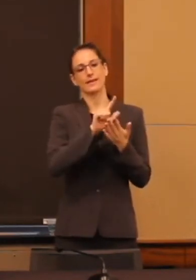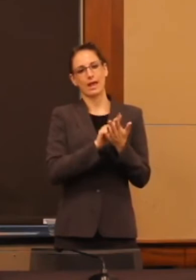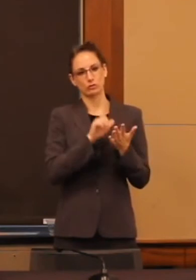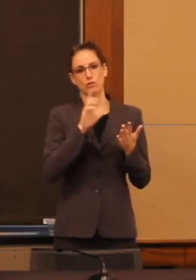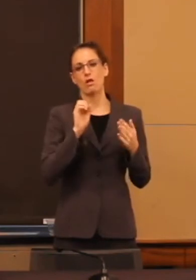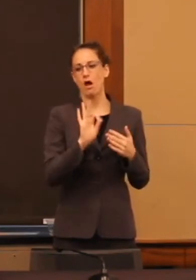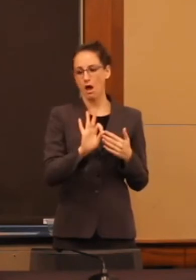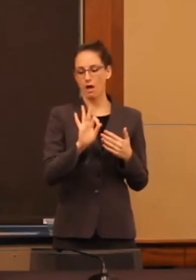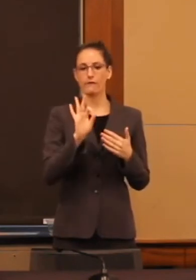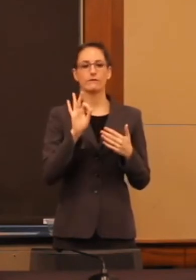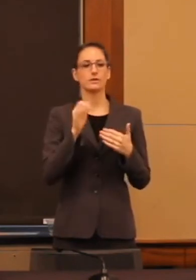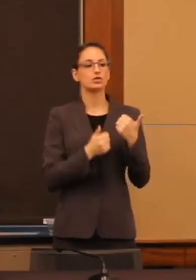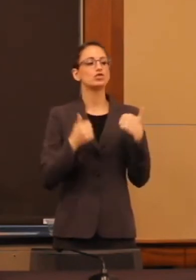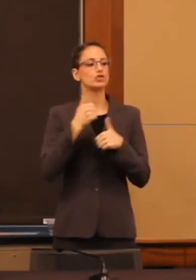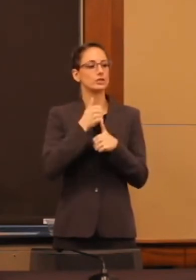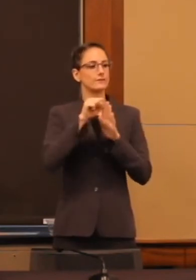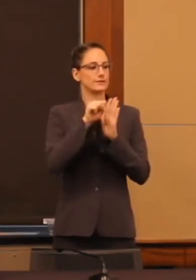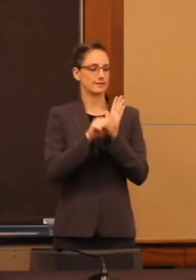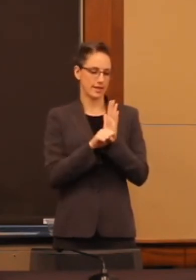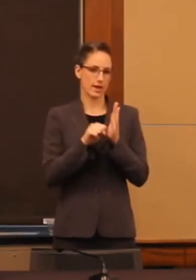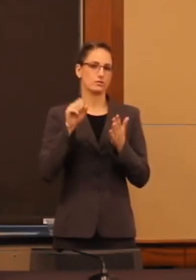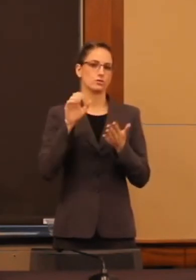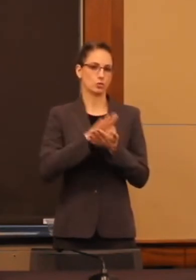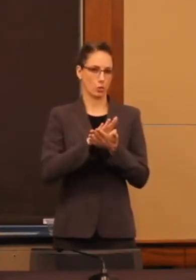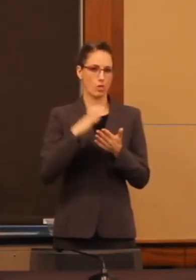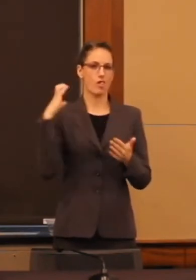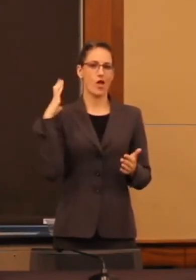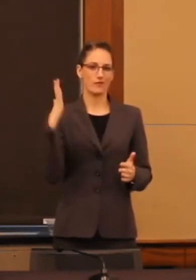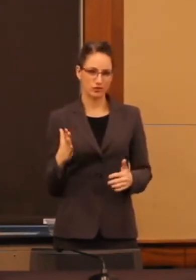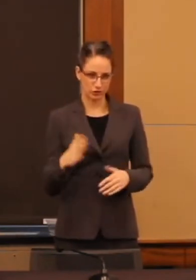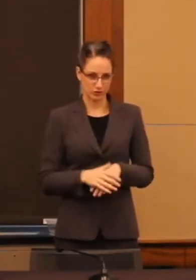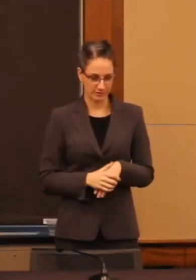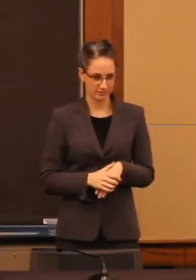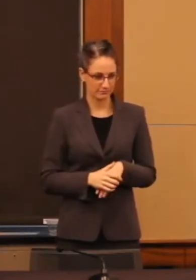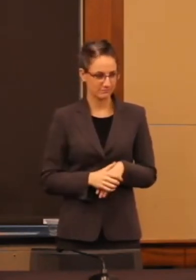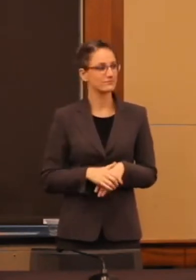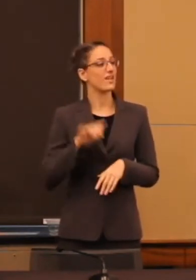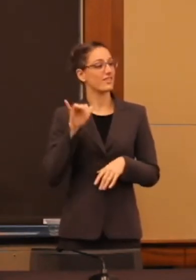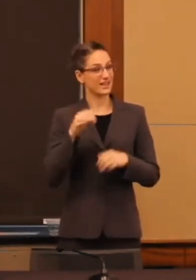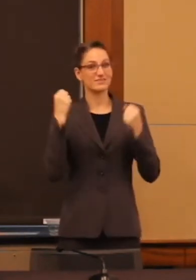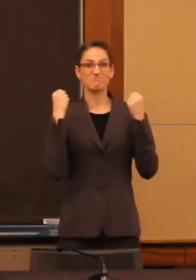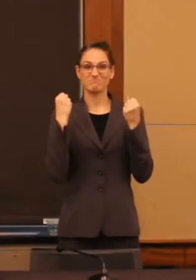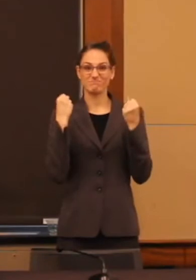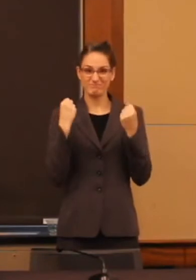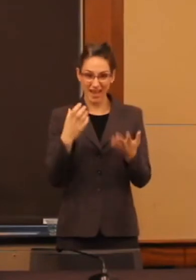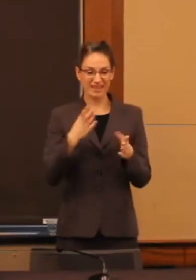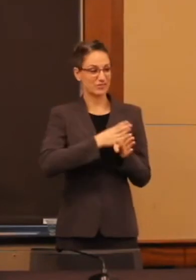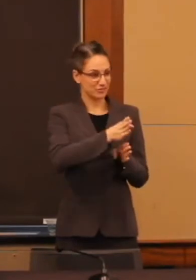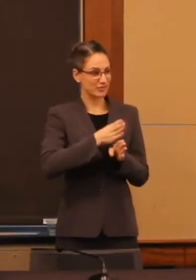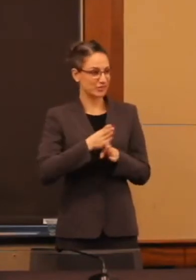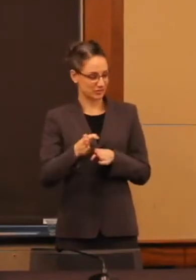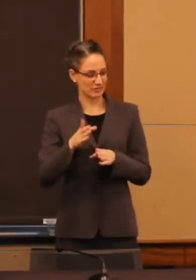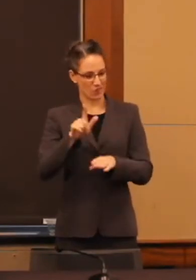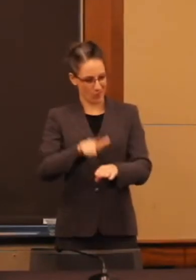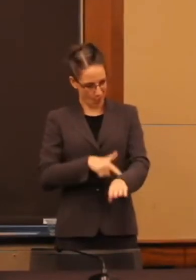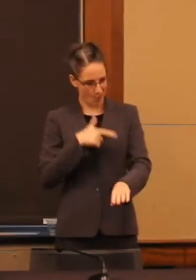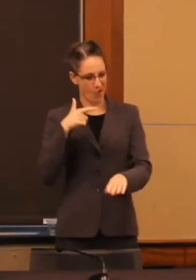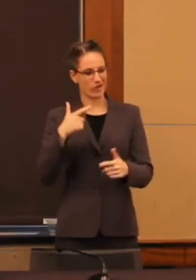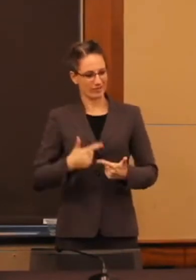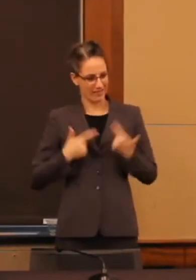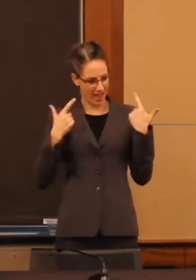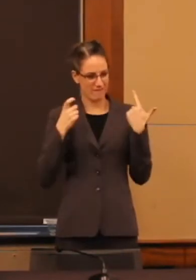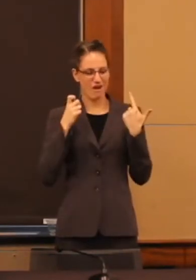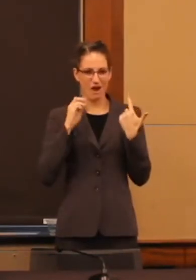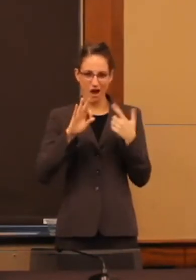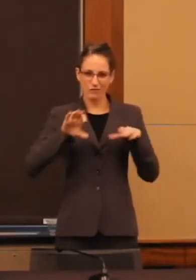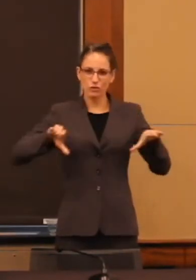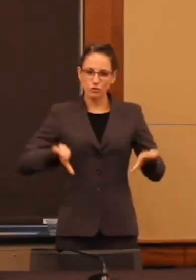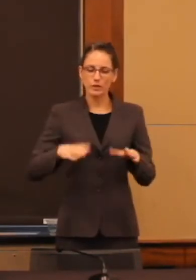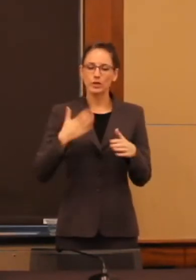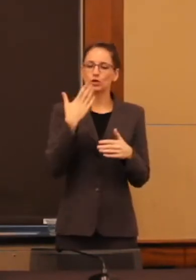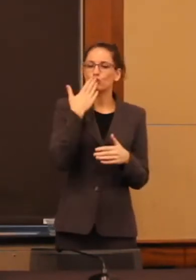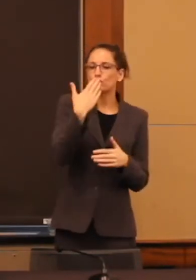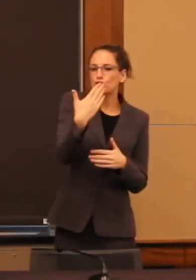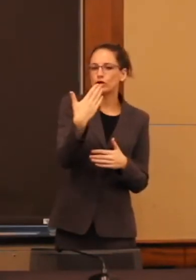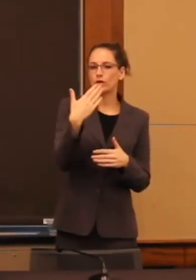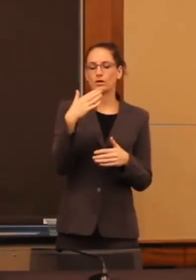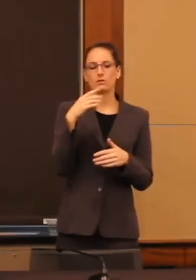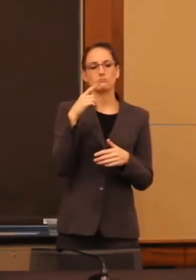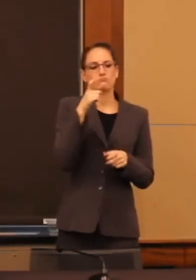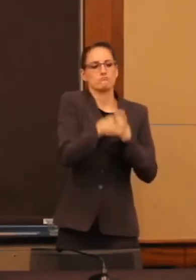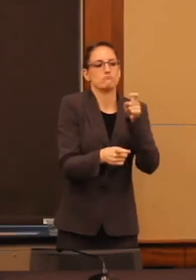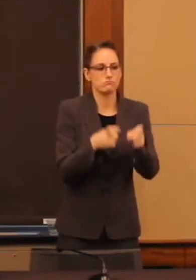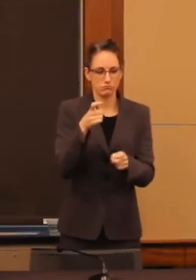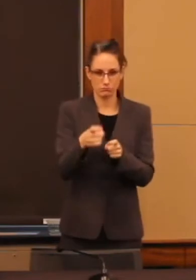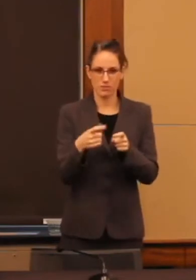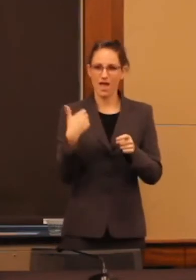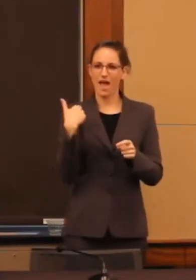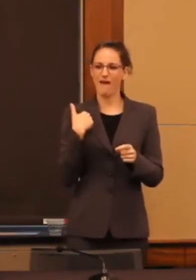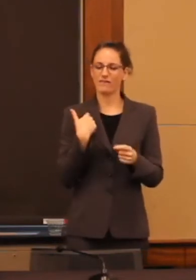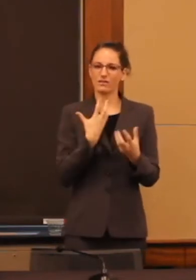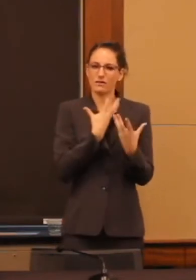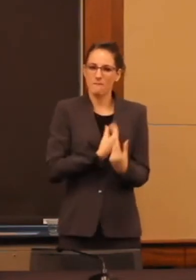Well, that's a long life of doing good and carrying about and having compassion for people